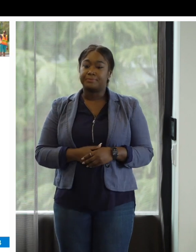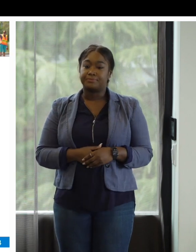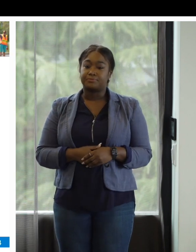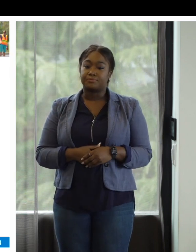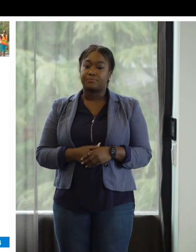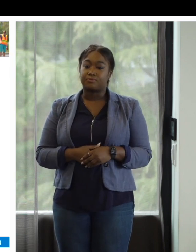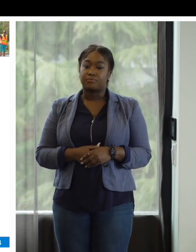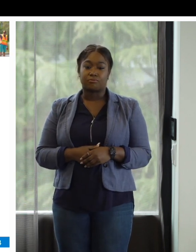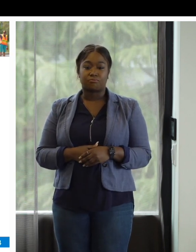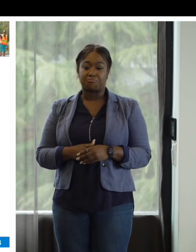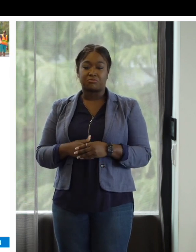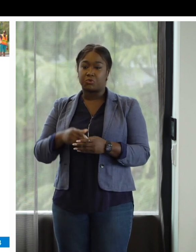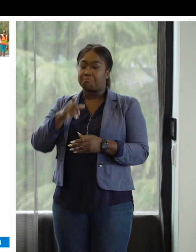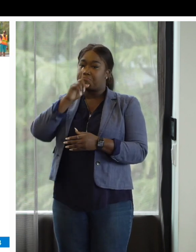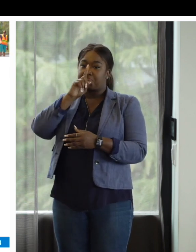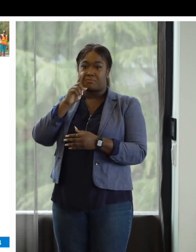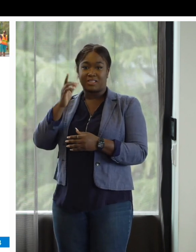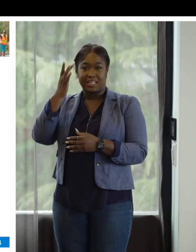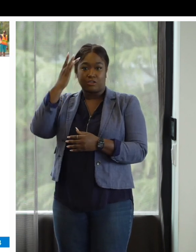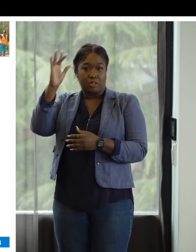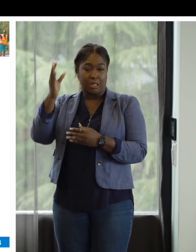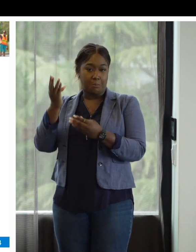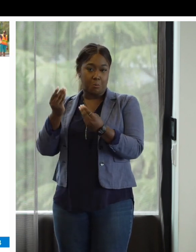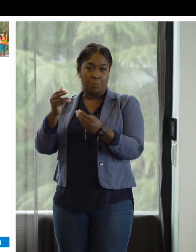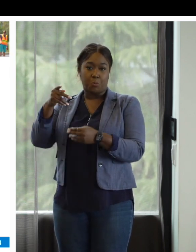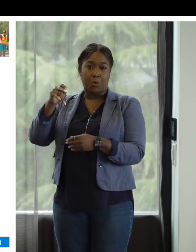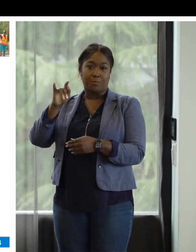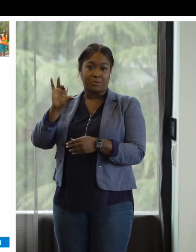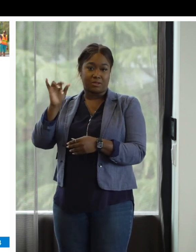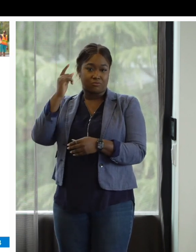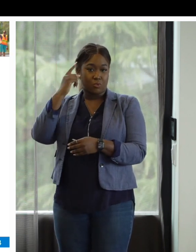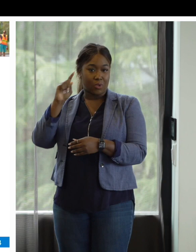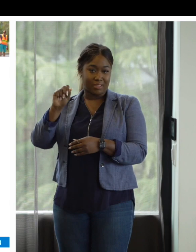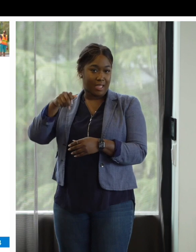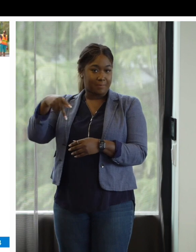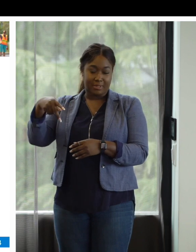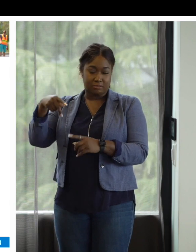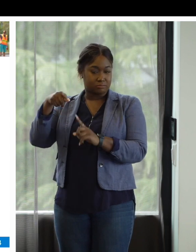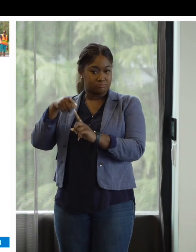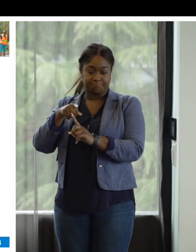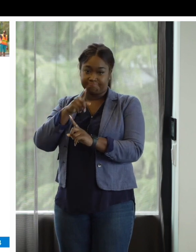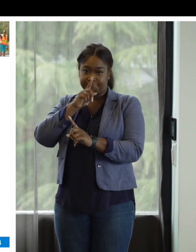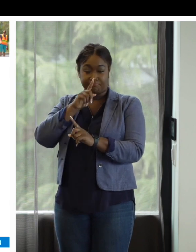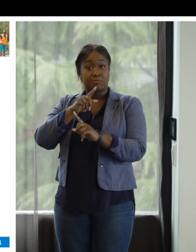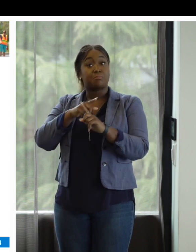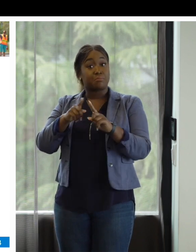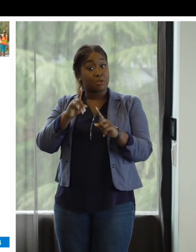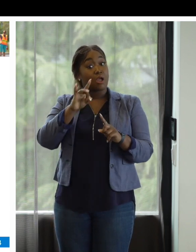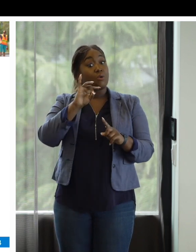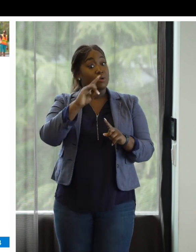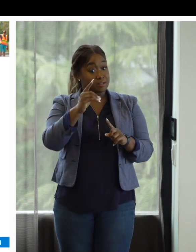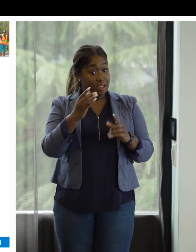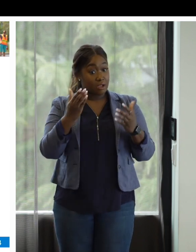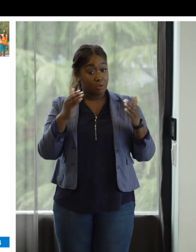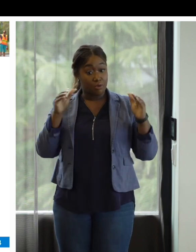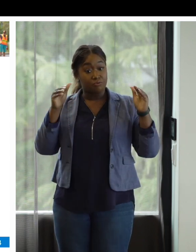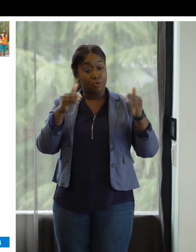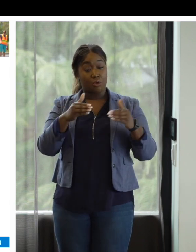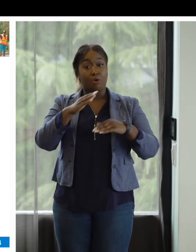property of the applications but we did want to focus on the